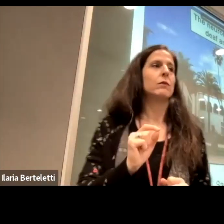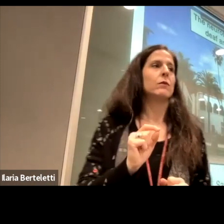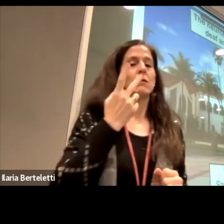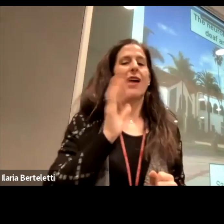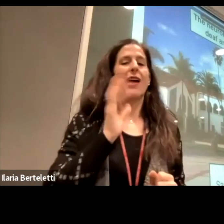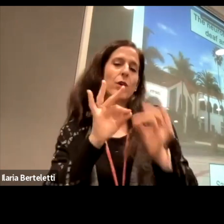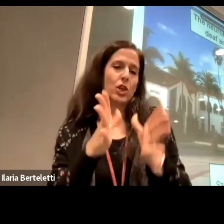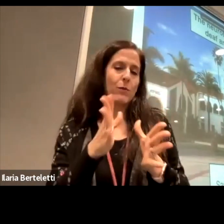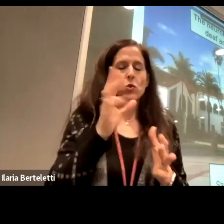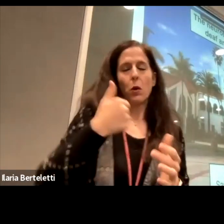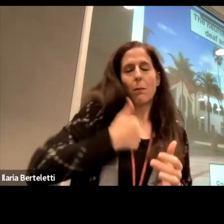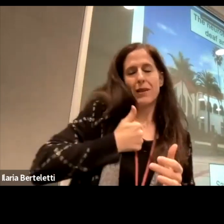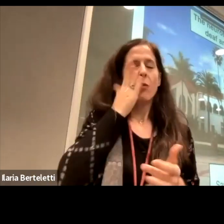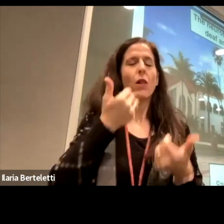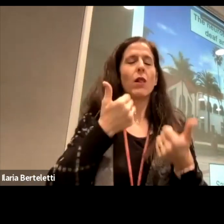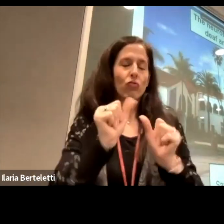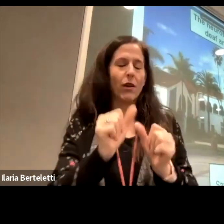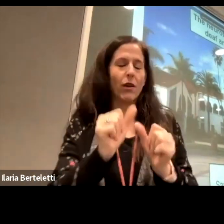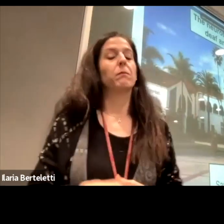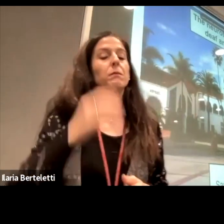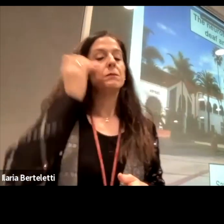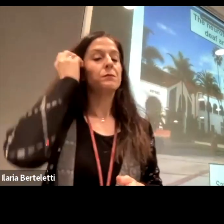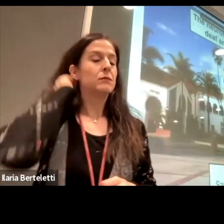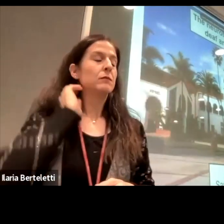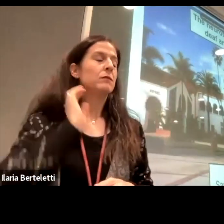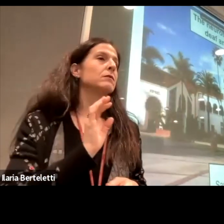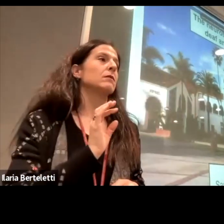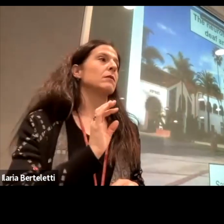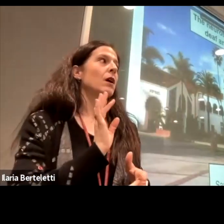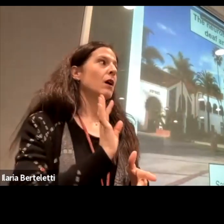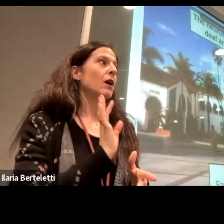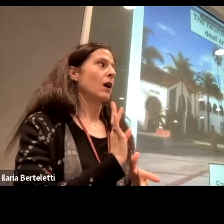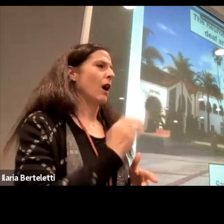and and um